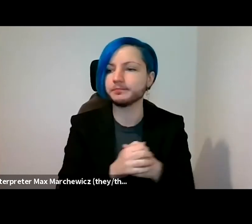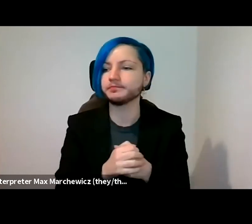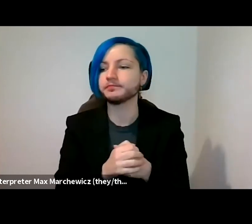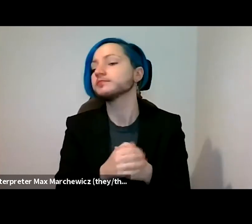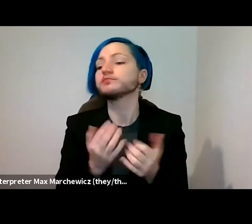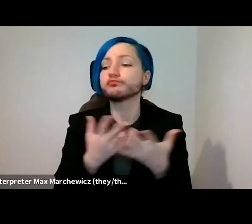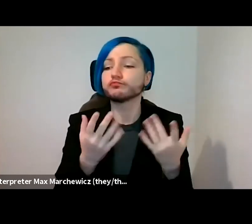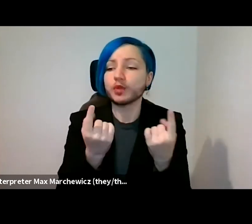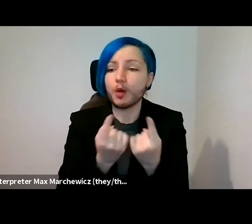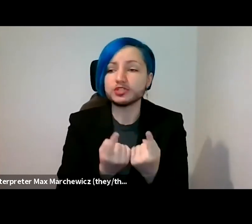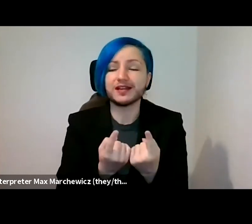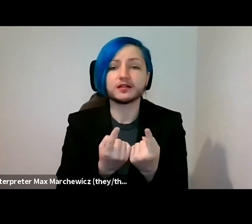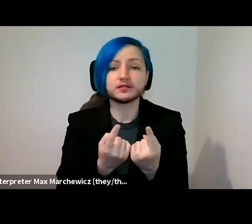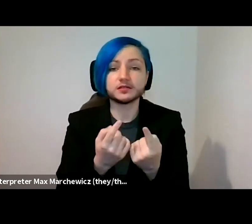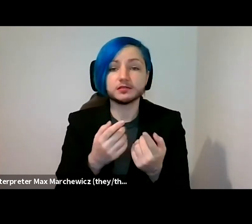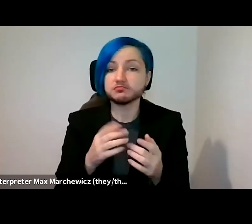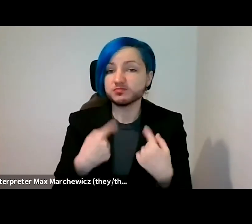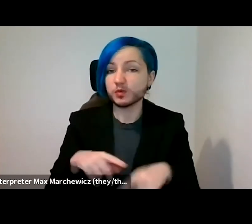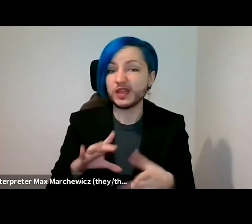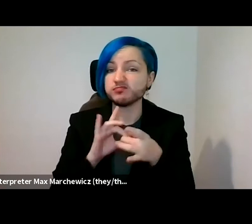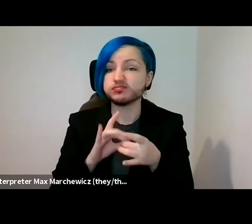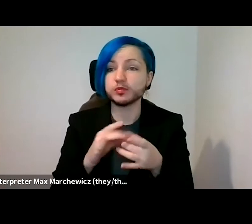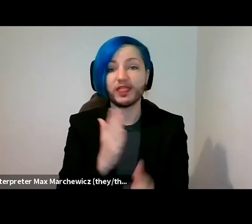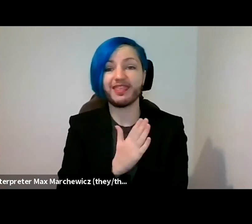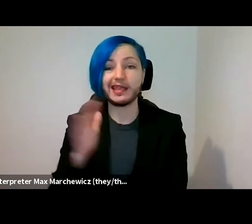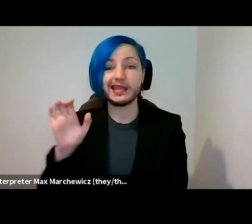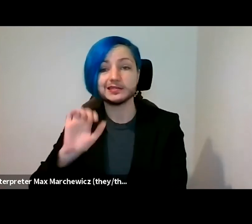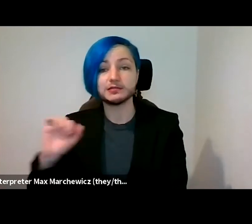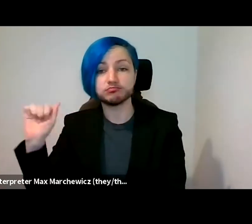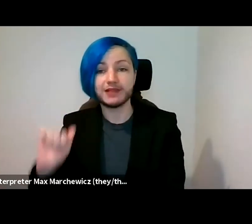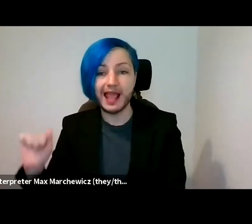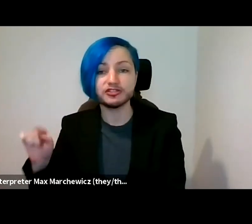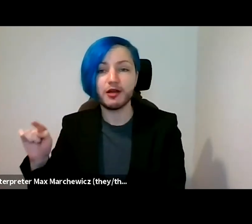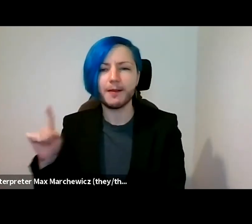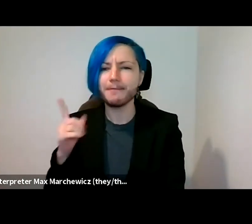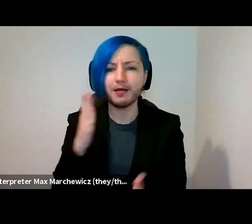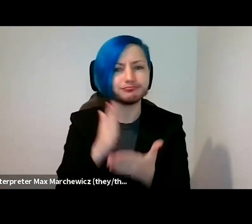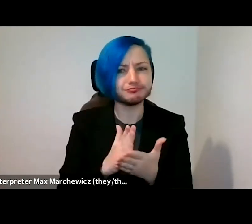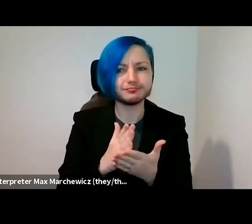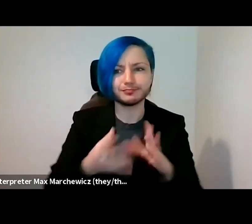they were all produced by 19th century Scots. So this lunchtime joins Suchitra Choudhury